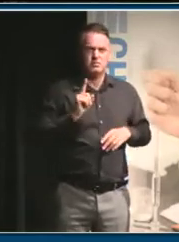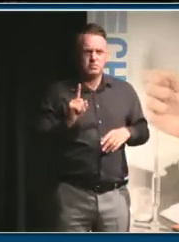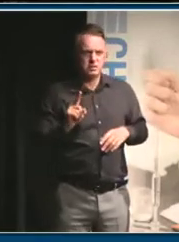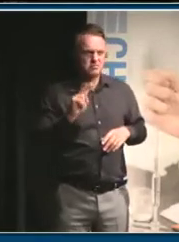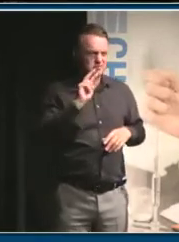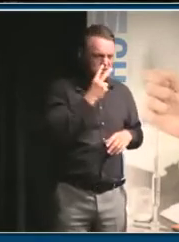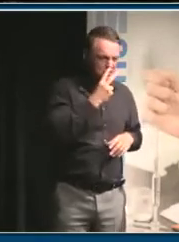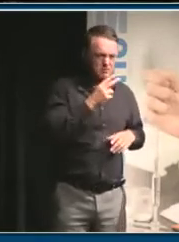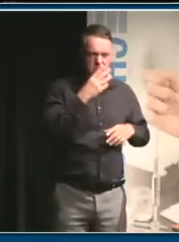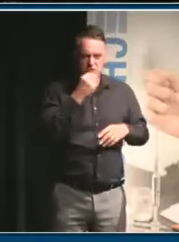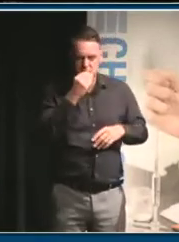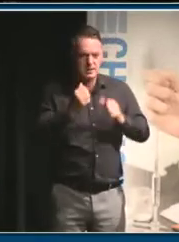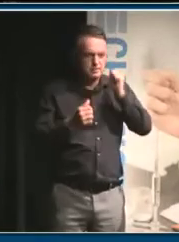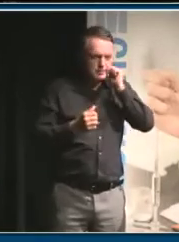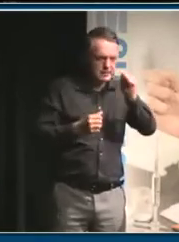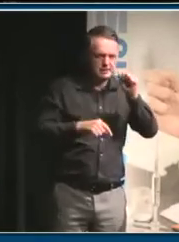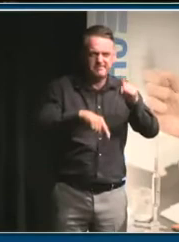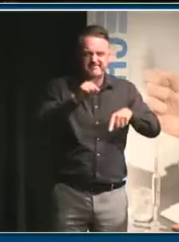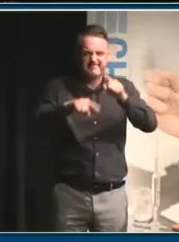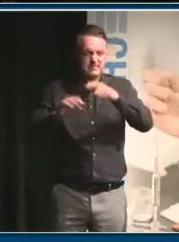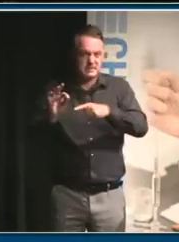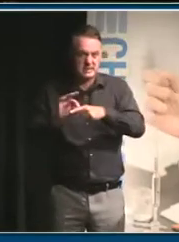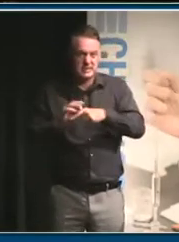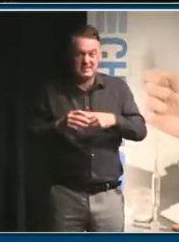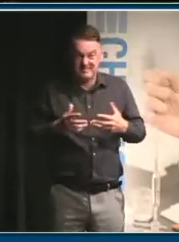black and it's like all different colours I said “Oh man there's all these different colours…”